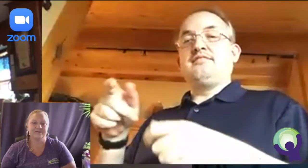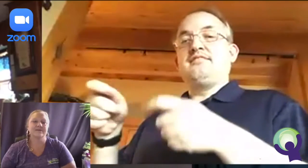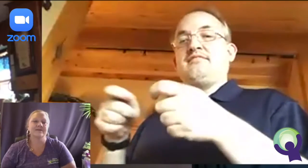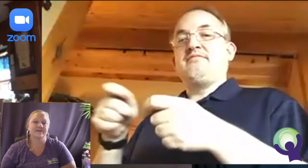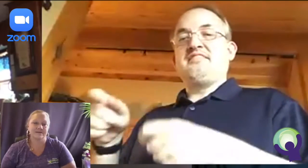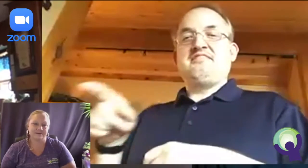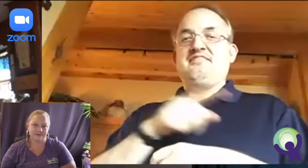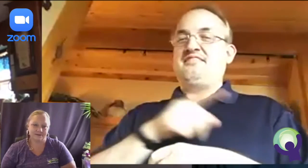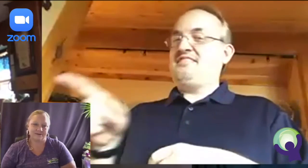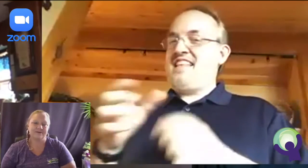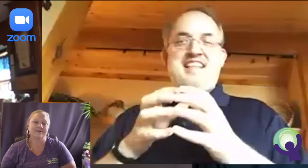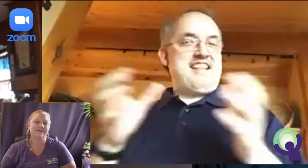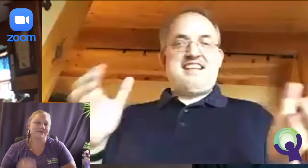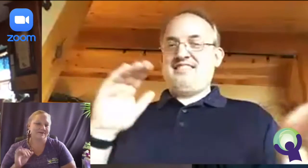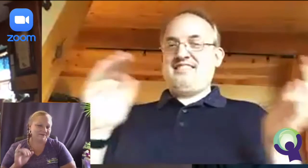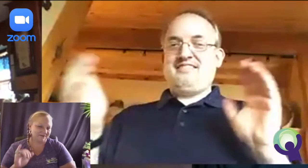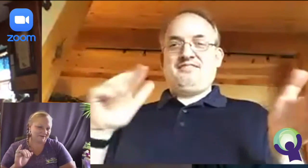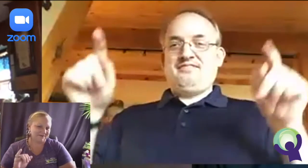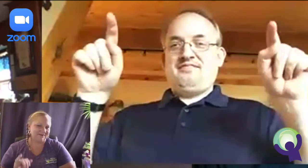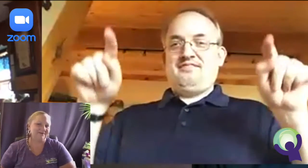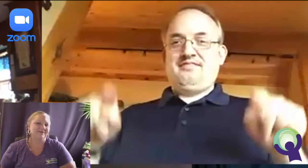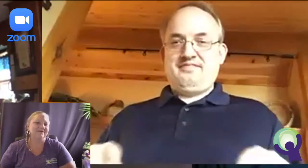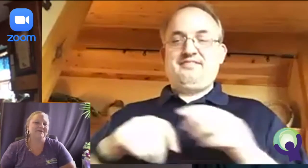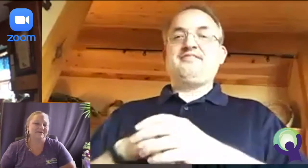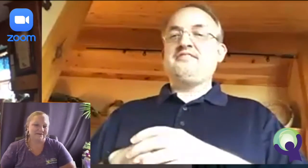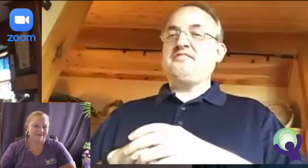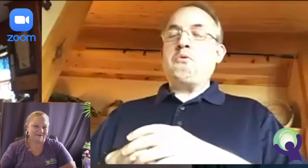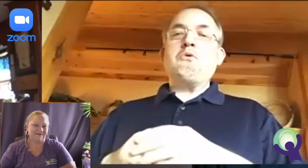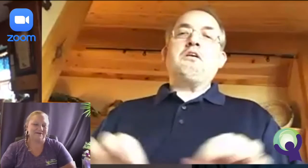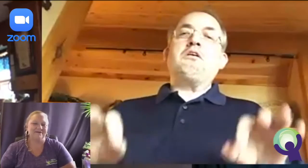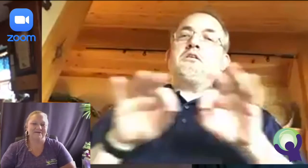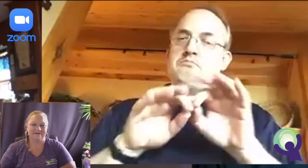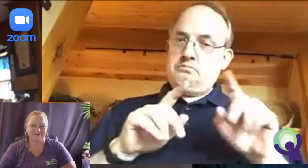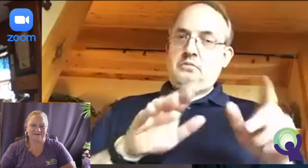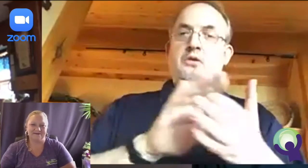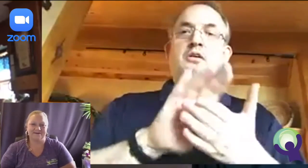taking college classes the same in administration keeping a handle all of that it there are a lot of